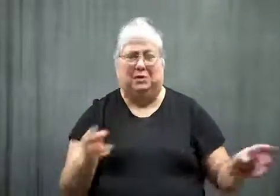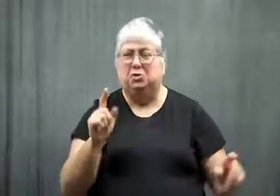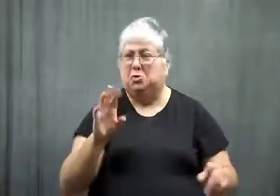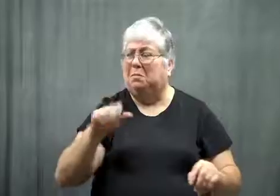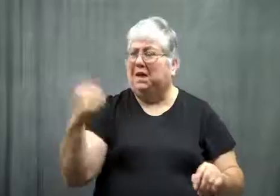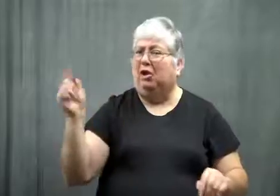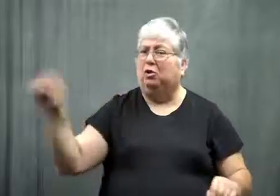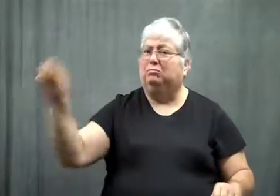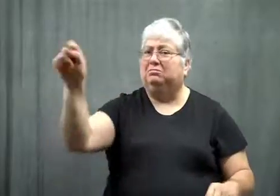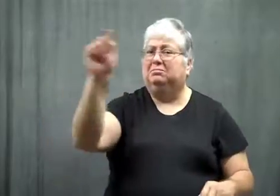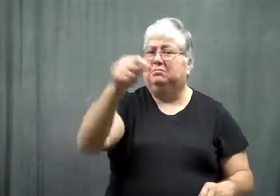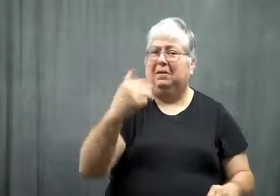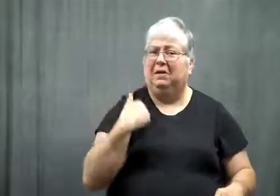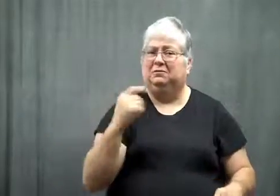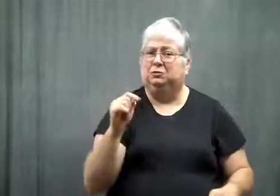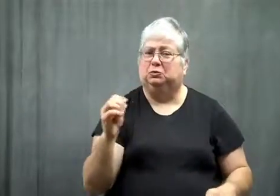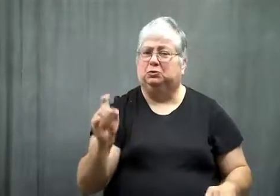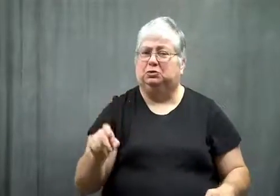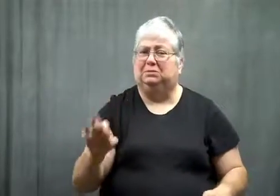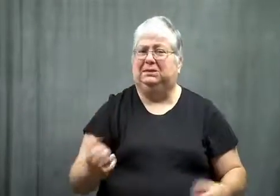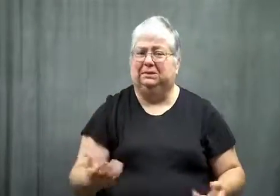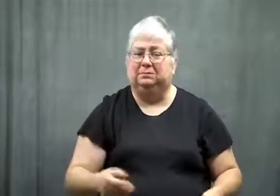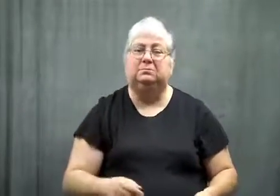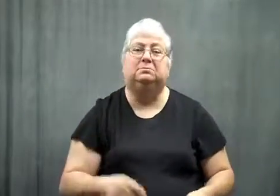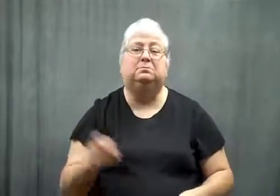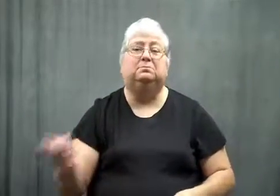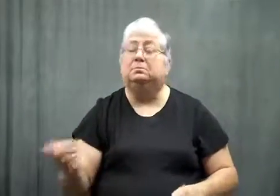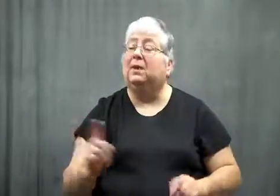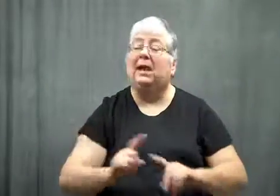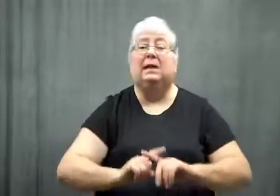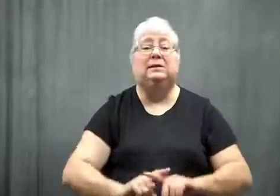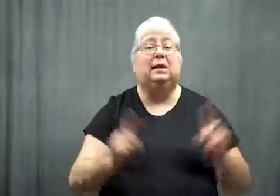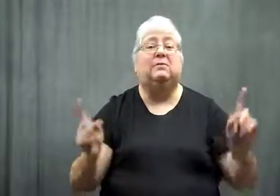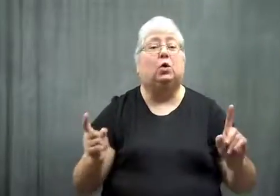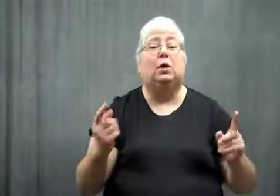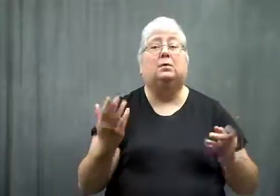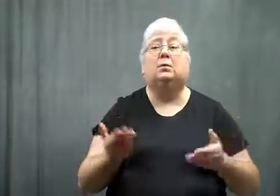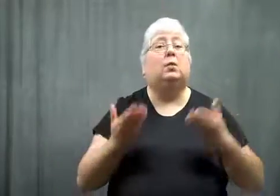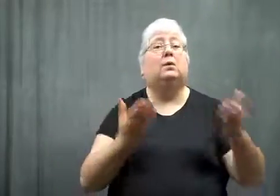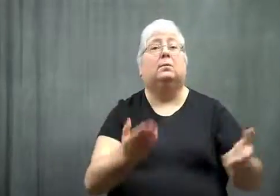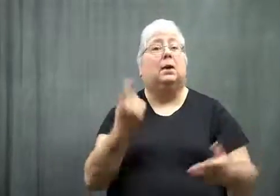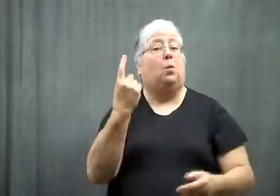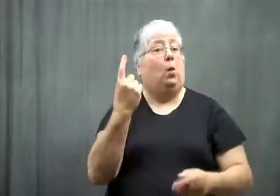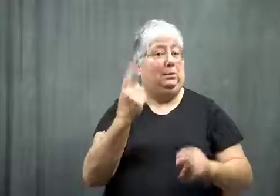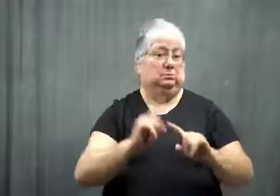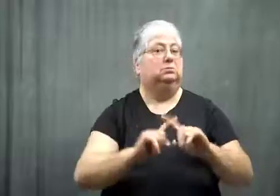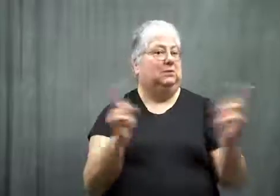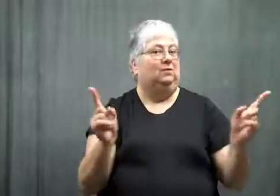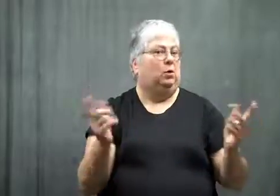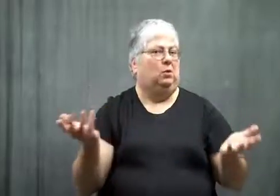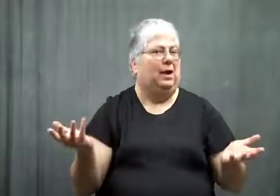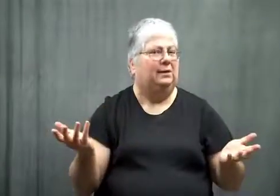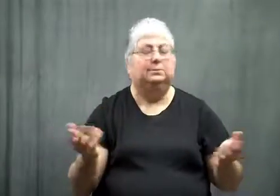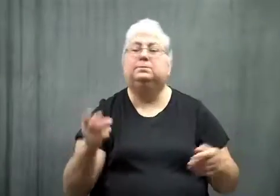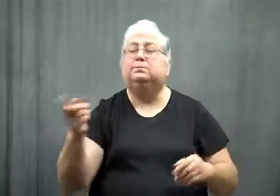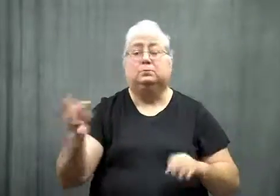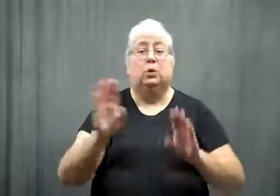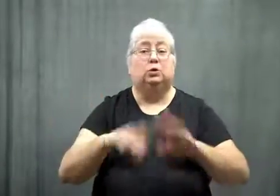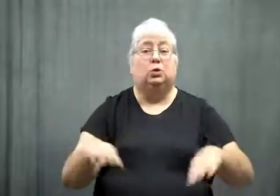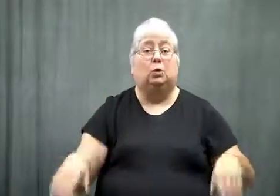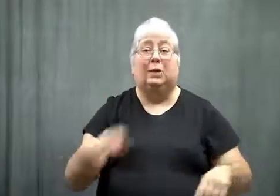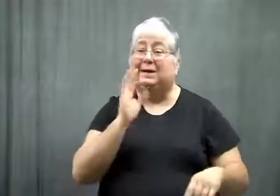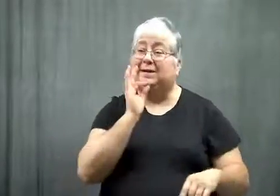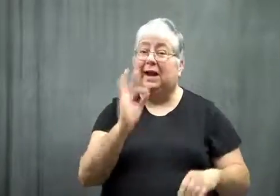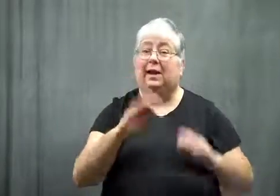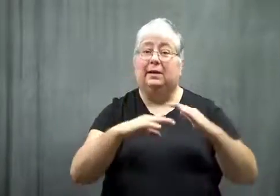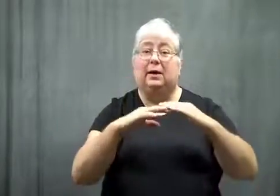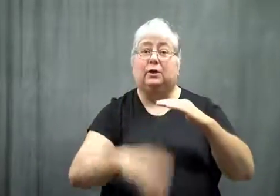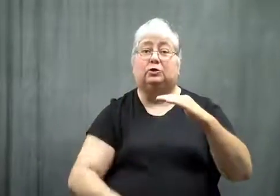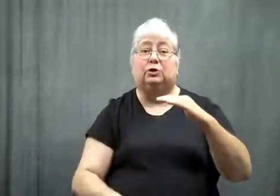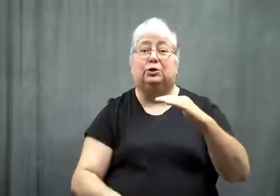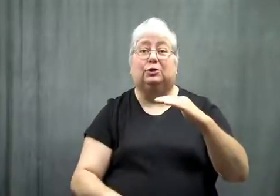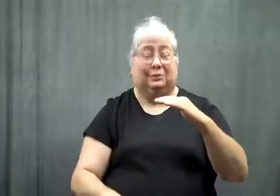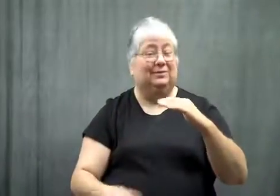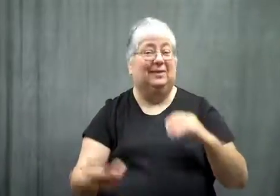So it should be available other places as well.